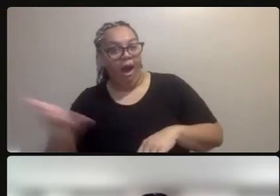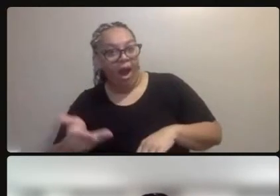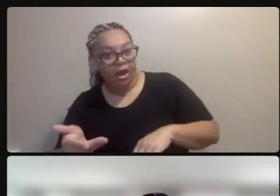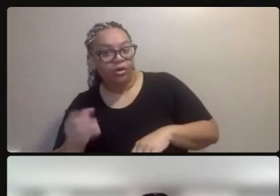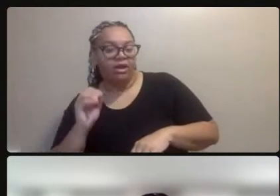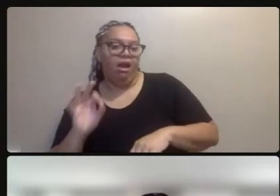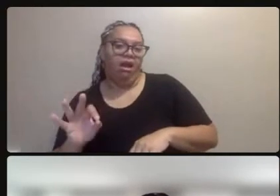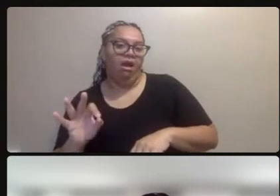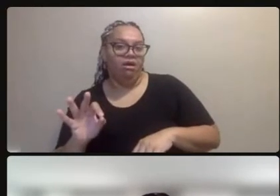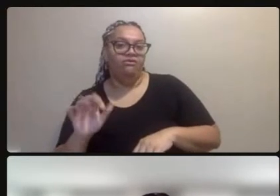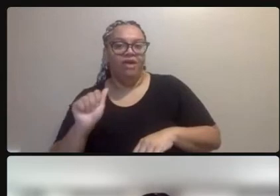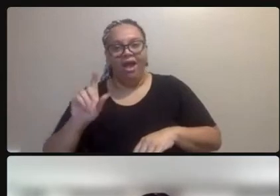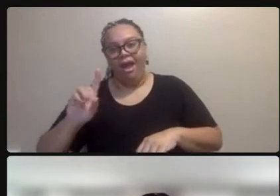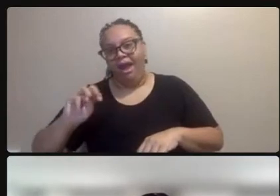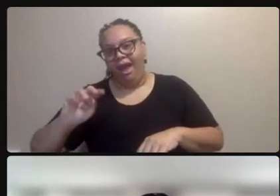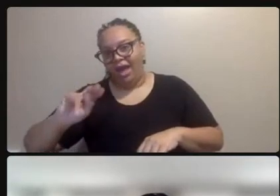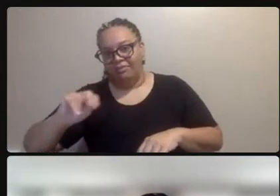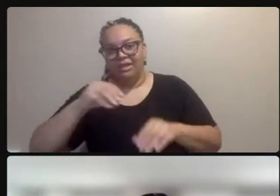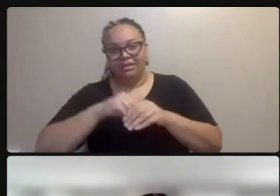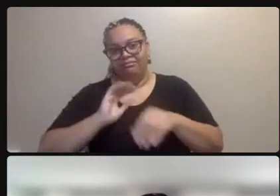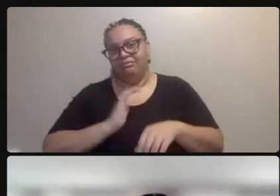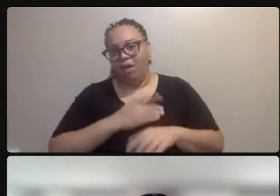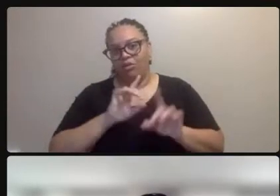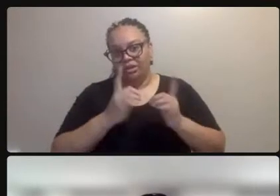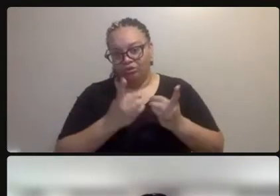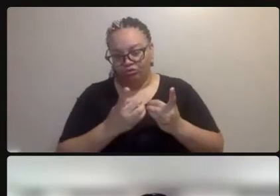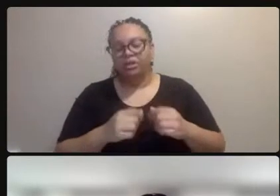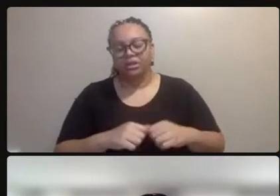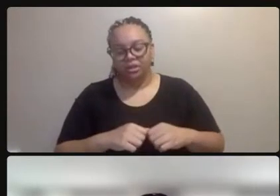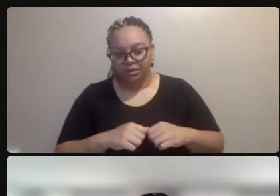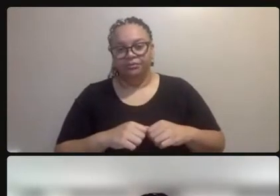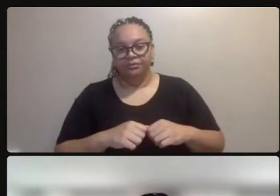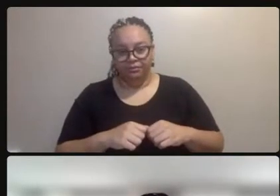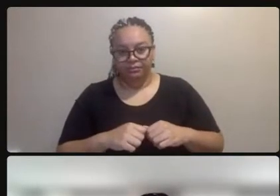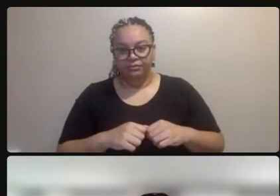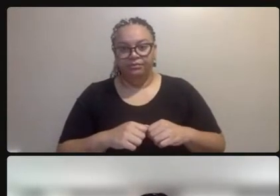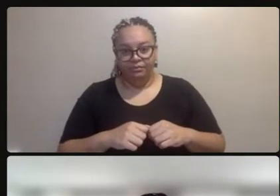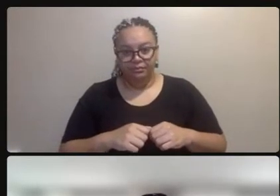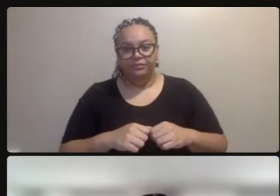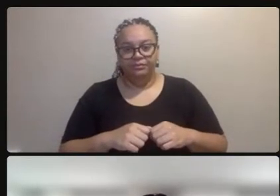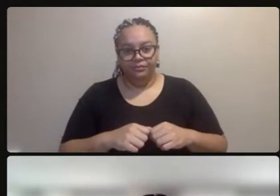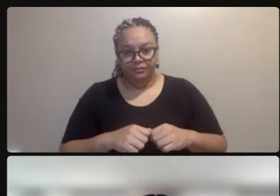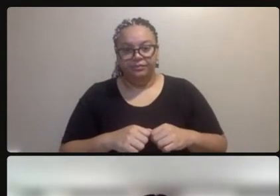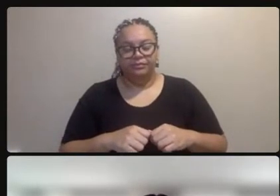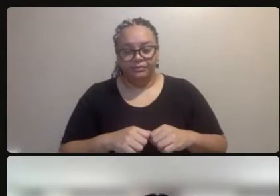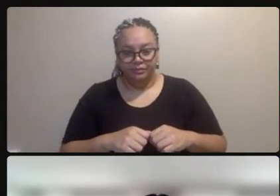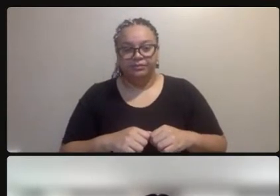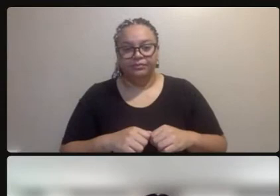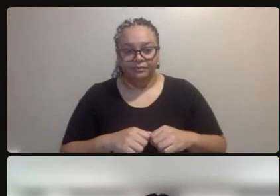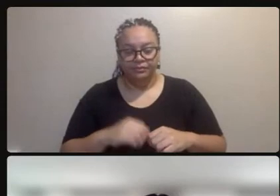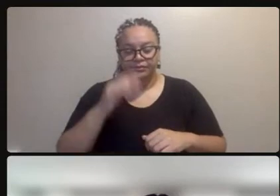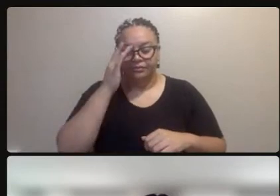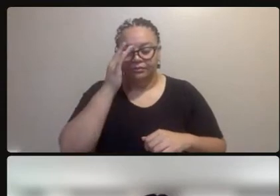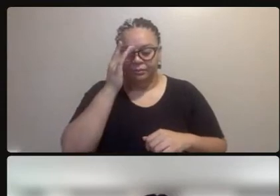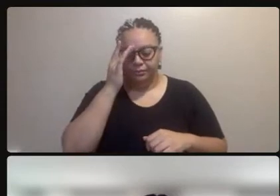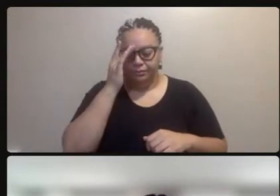ON ALMOST EVERY COMMITTEE THAT UP THAT WAS ADDRESSING